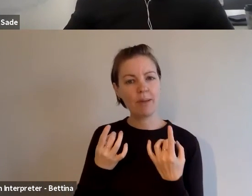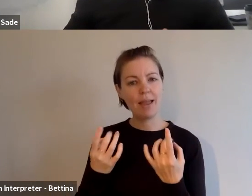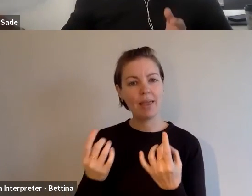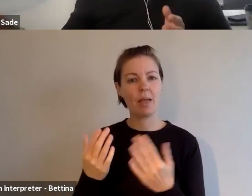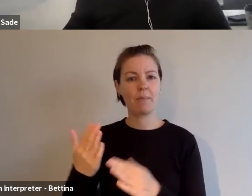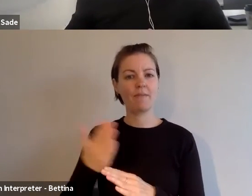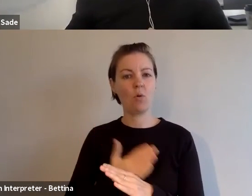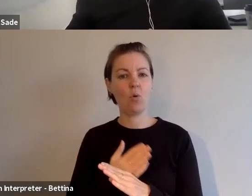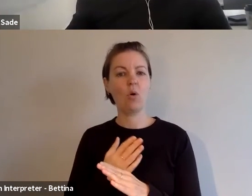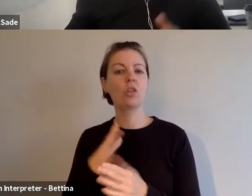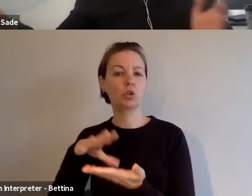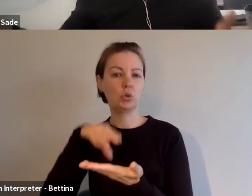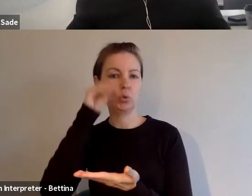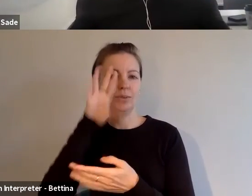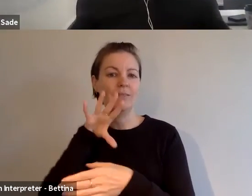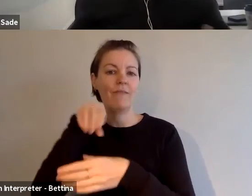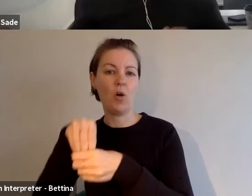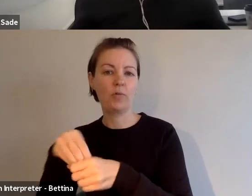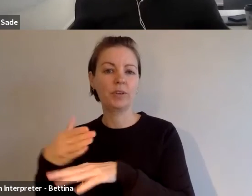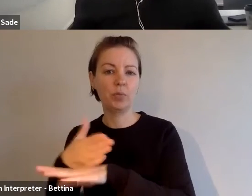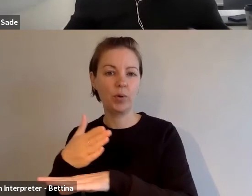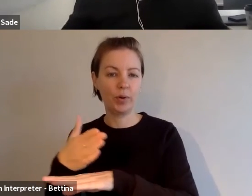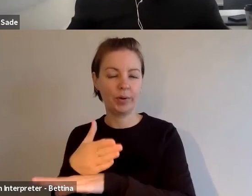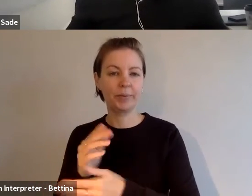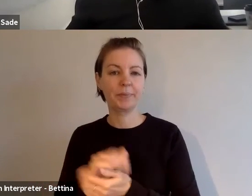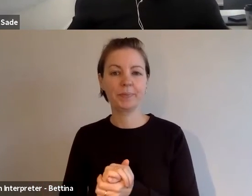It's that structured framework and the scaffolding how we support our students and